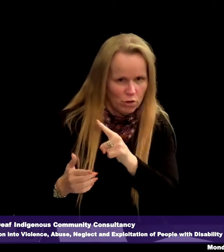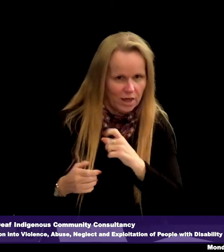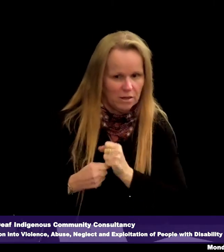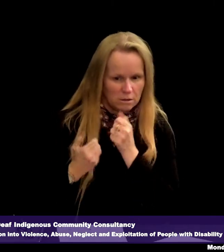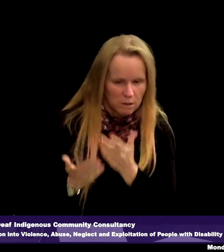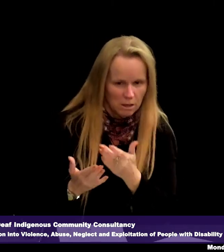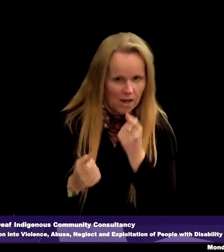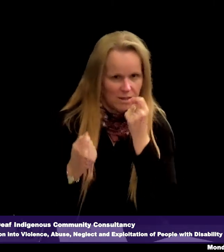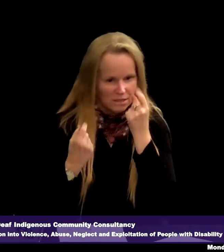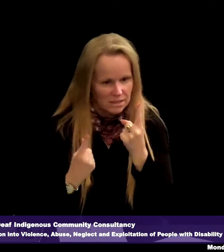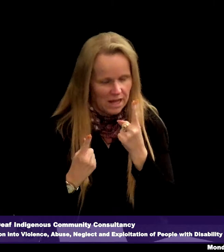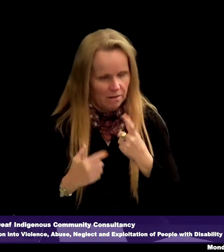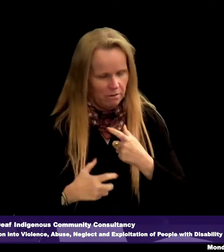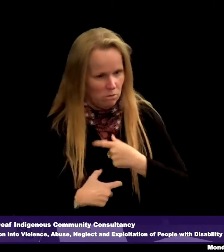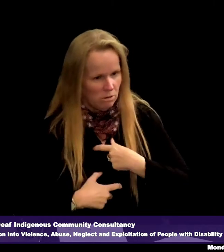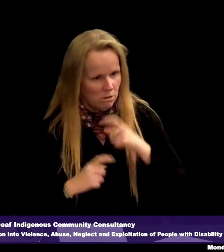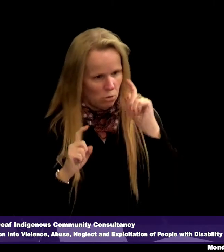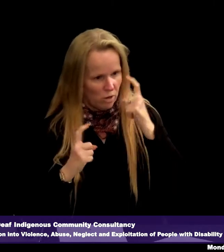experience. I know that from my own first-hand experience.